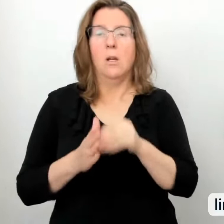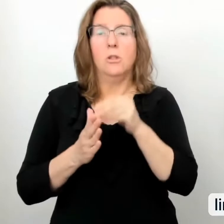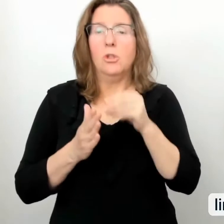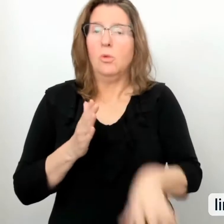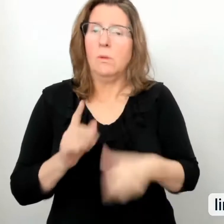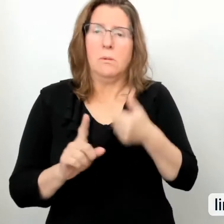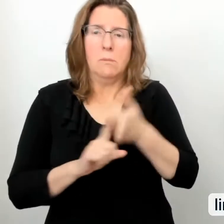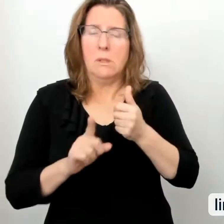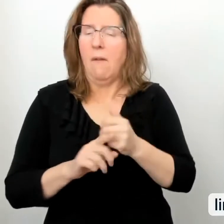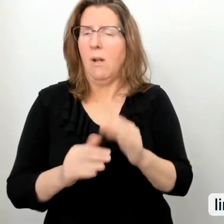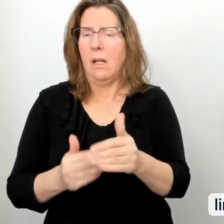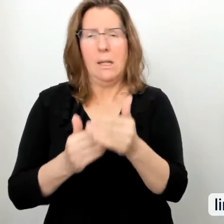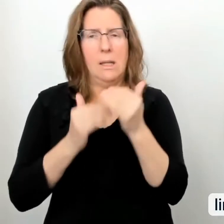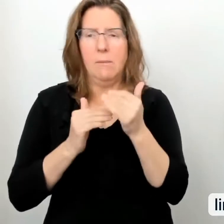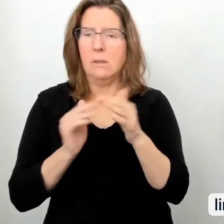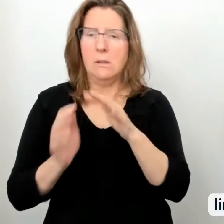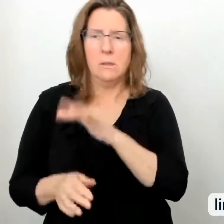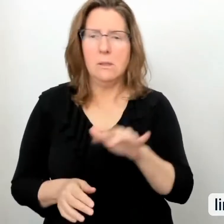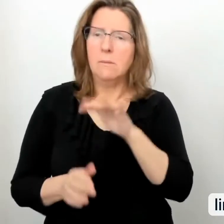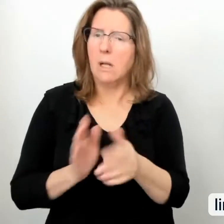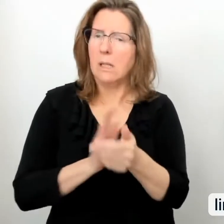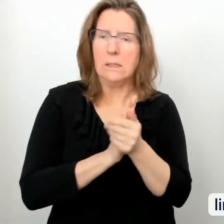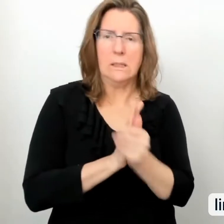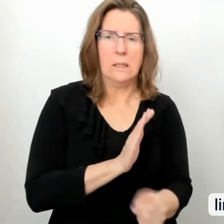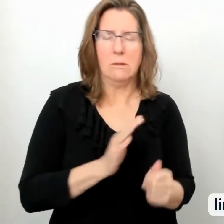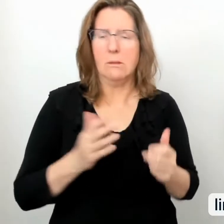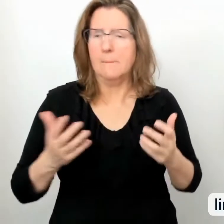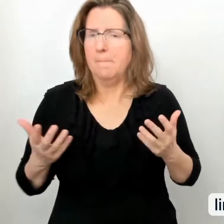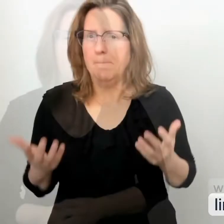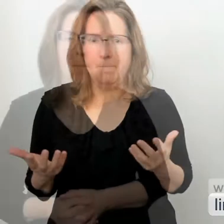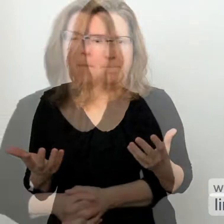It is an excellent tool for students who struggle with spelling.